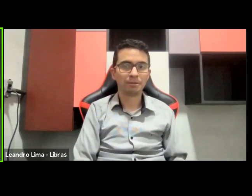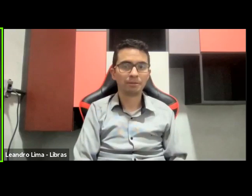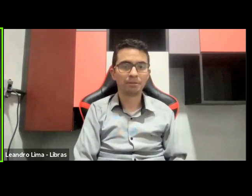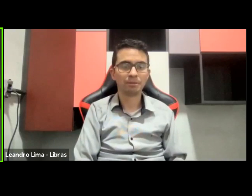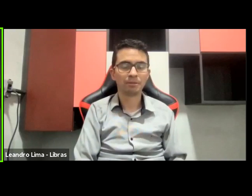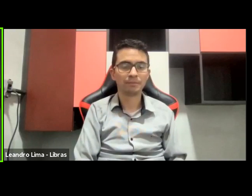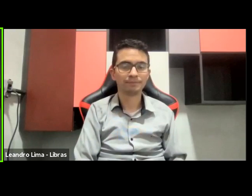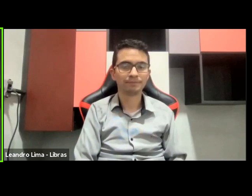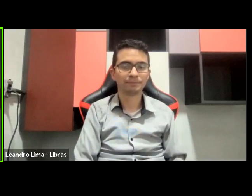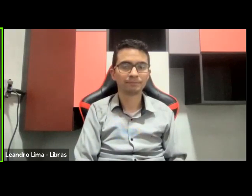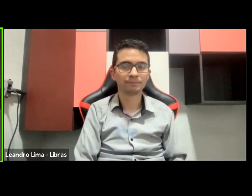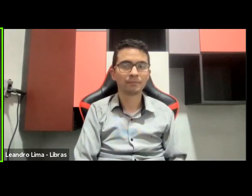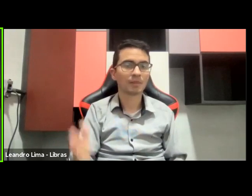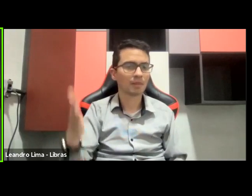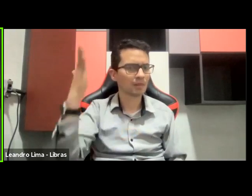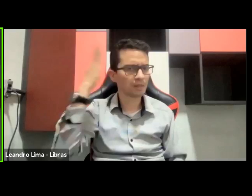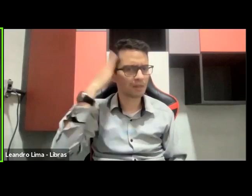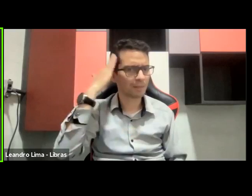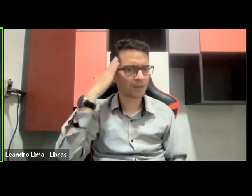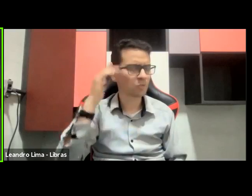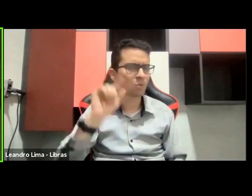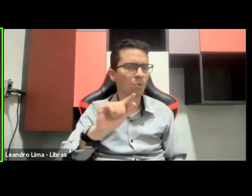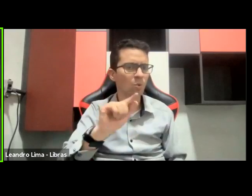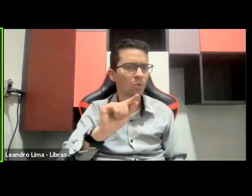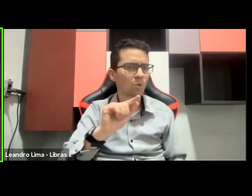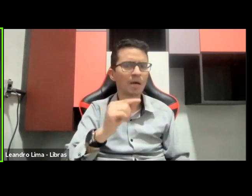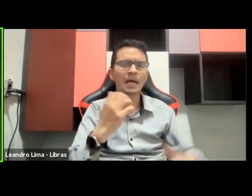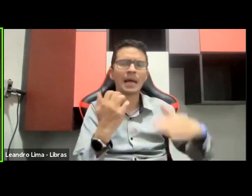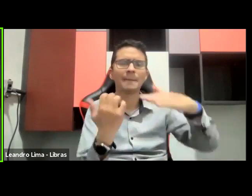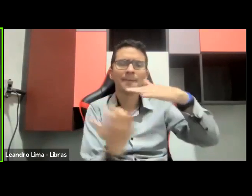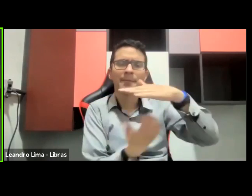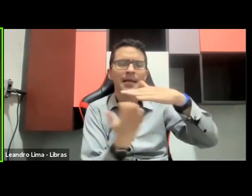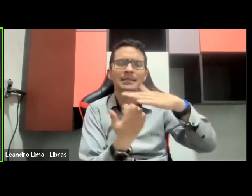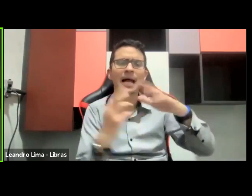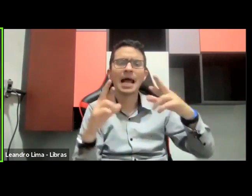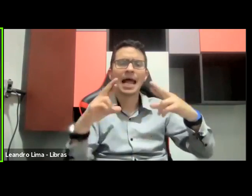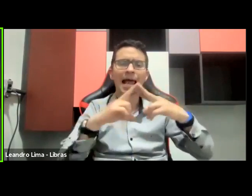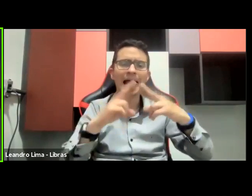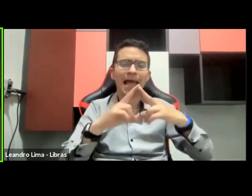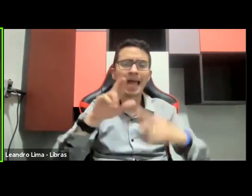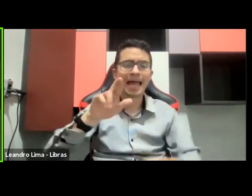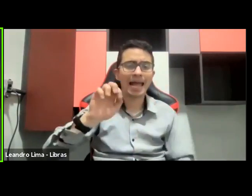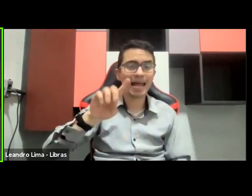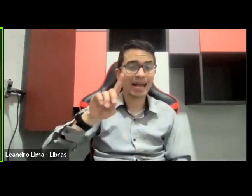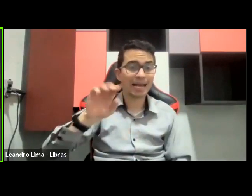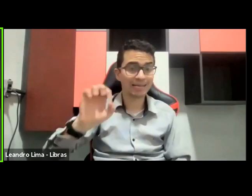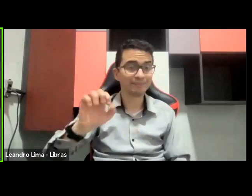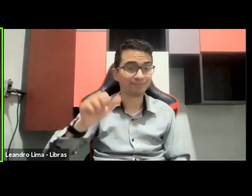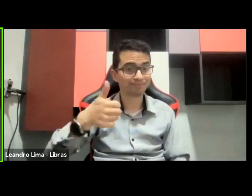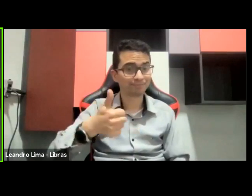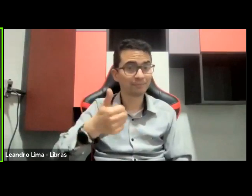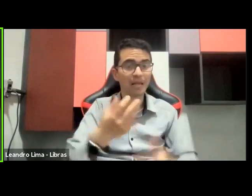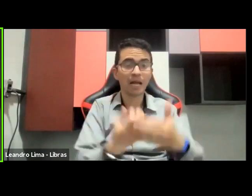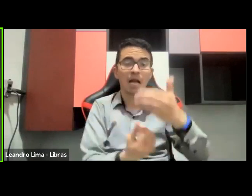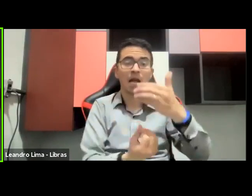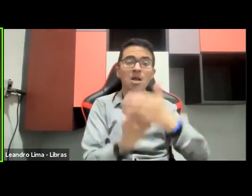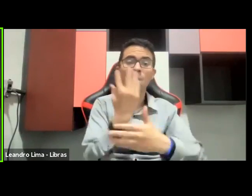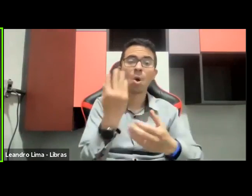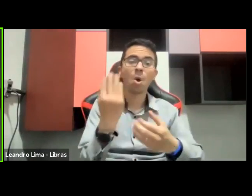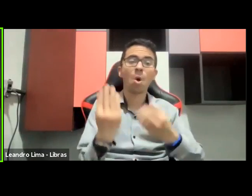it is an organization or. knit to work with it through knit to work with its rules and procedures, etc procedures. It has been put It has been put forth.